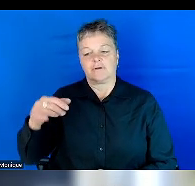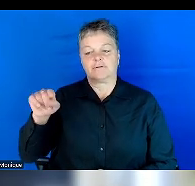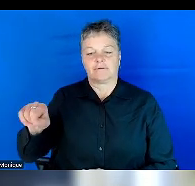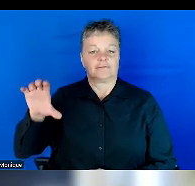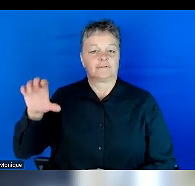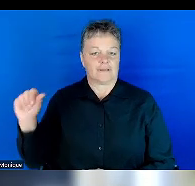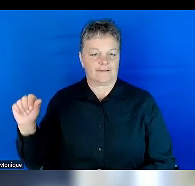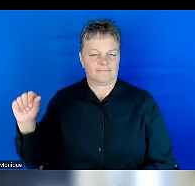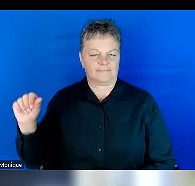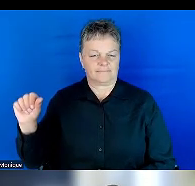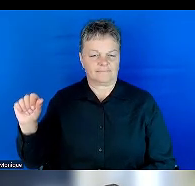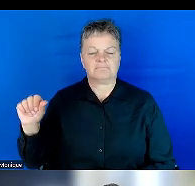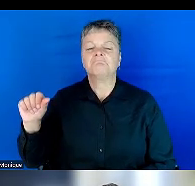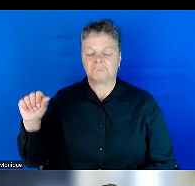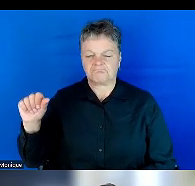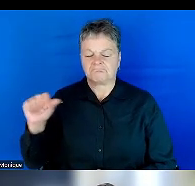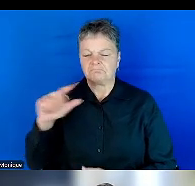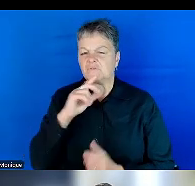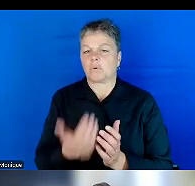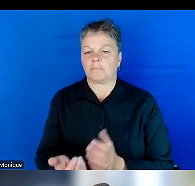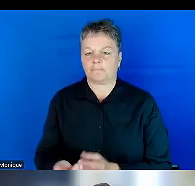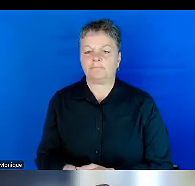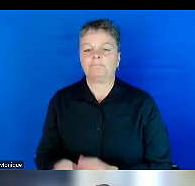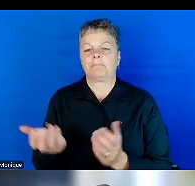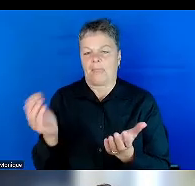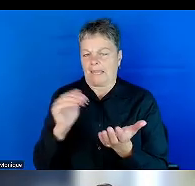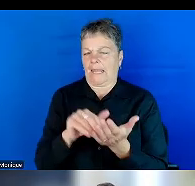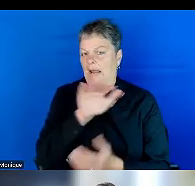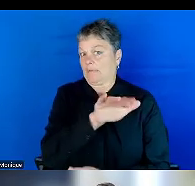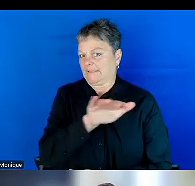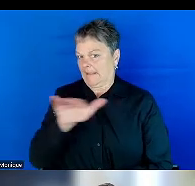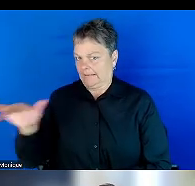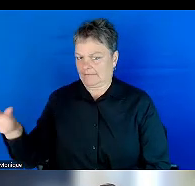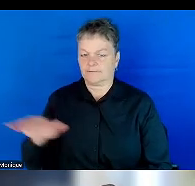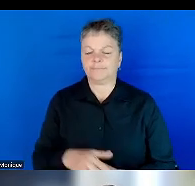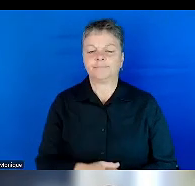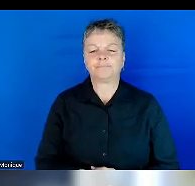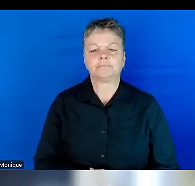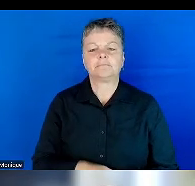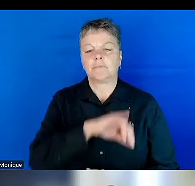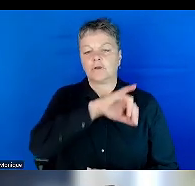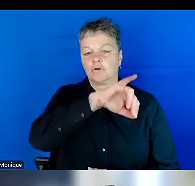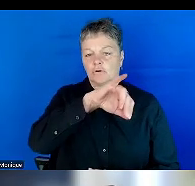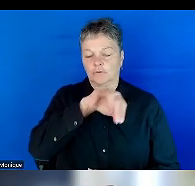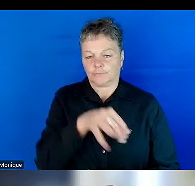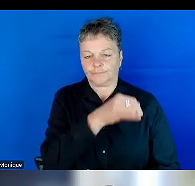So I could spell out that email address for you as well. So it's J